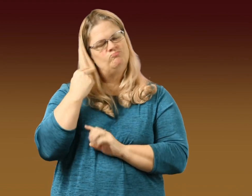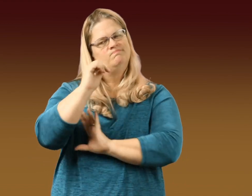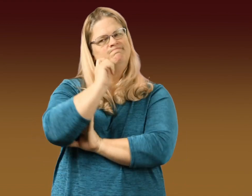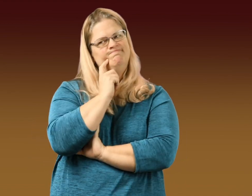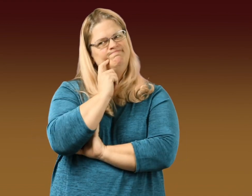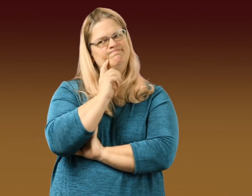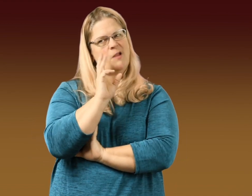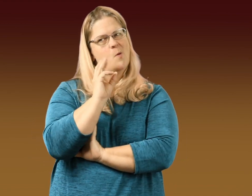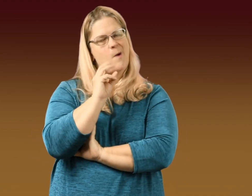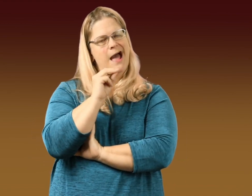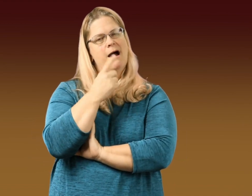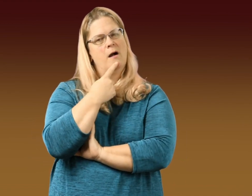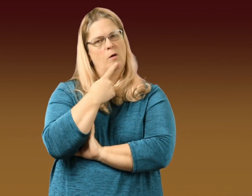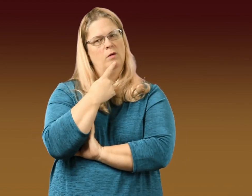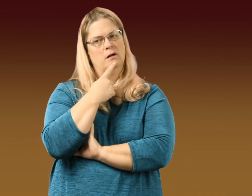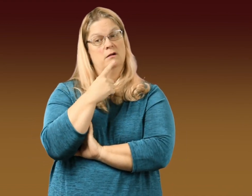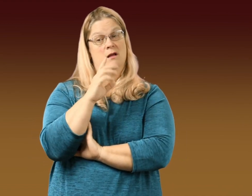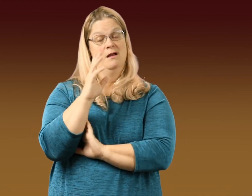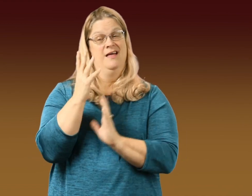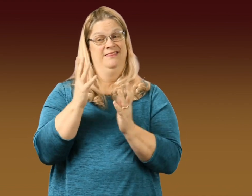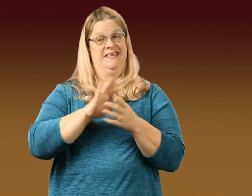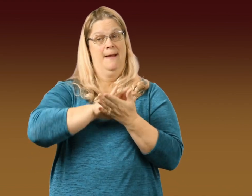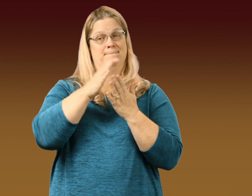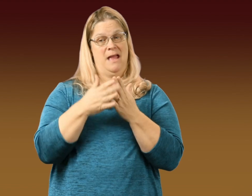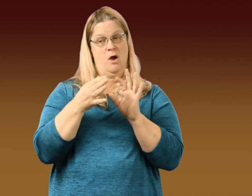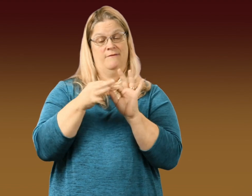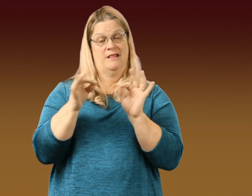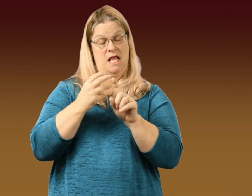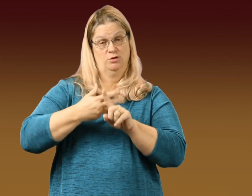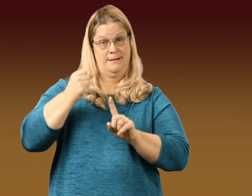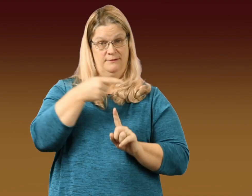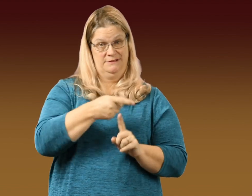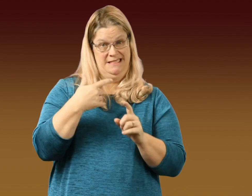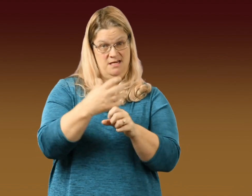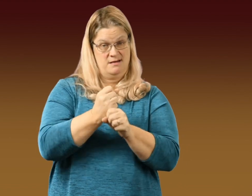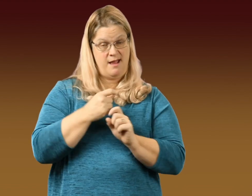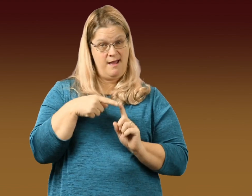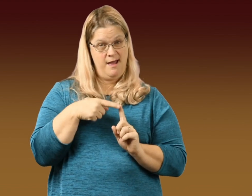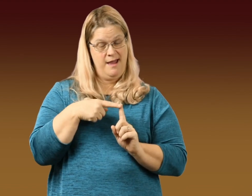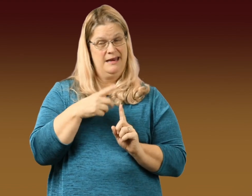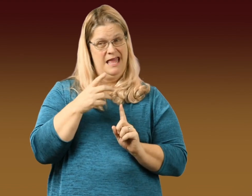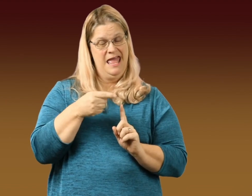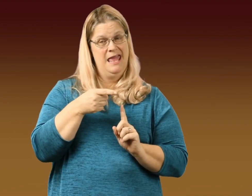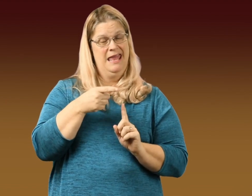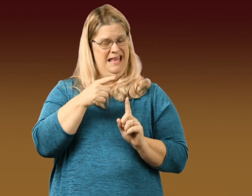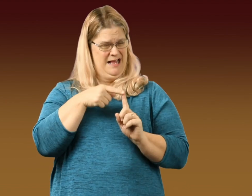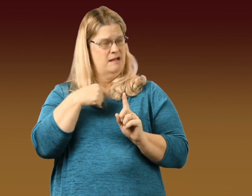Looking back on that, the amount of language deprivation he experienced,